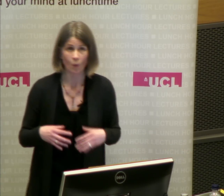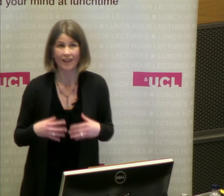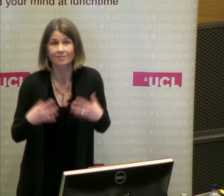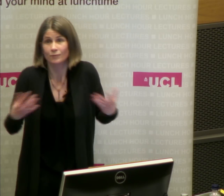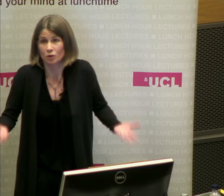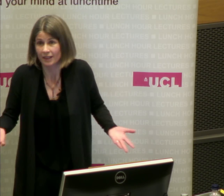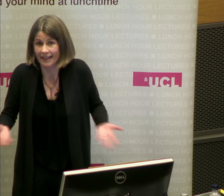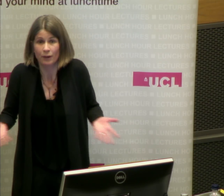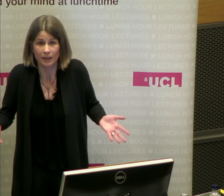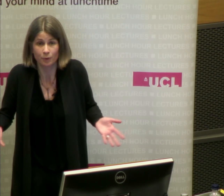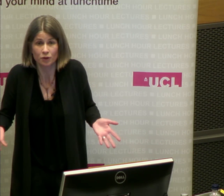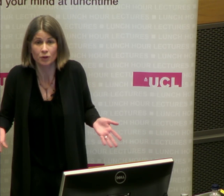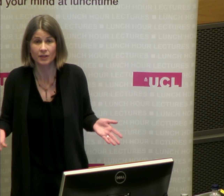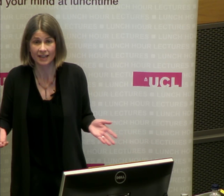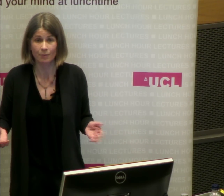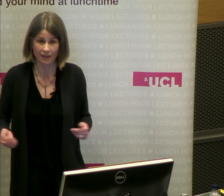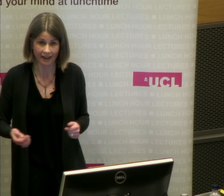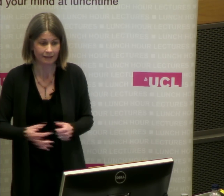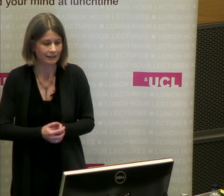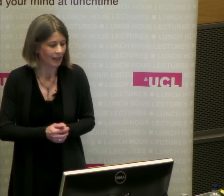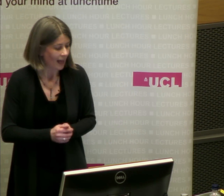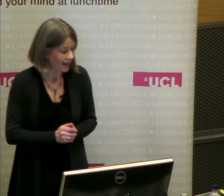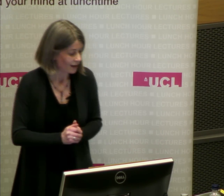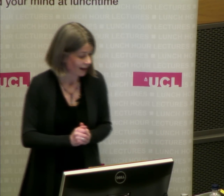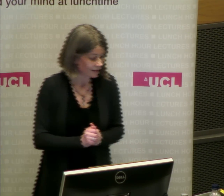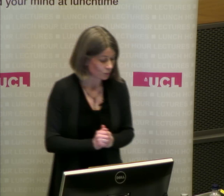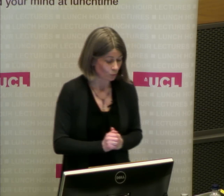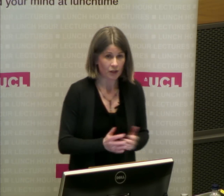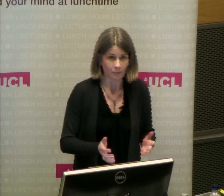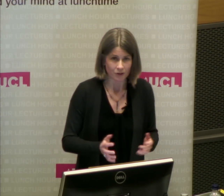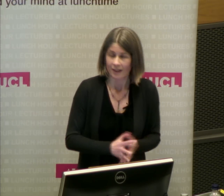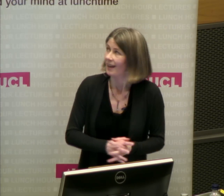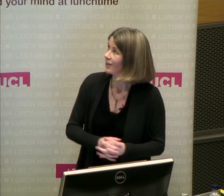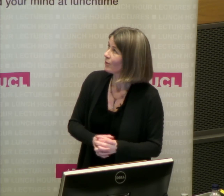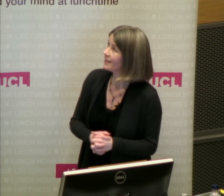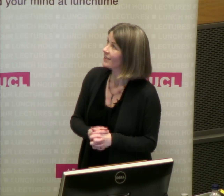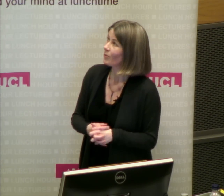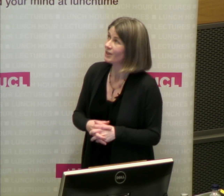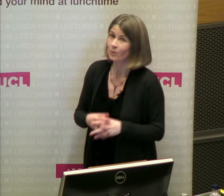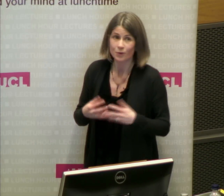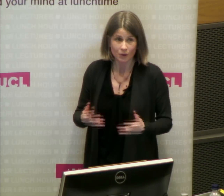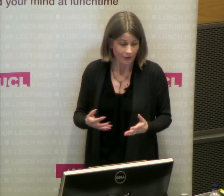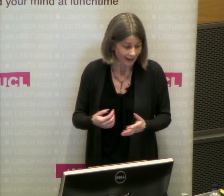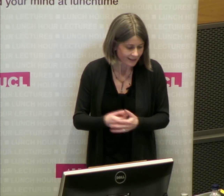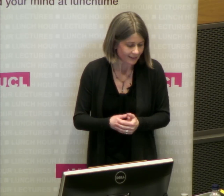Well, surely hearing people should do the same thing, and we don't. And we don't do that,